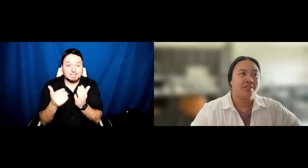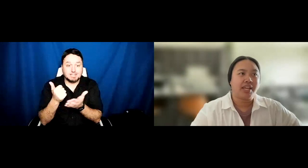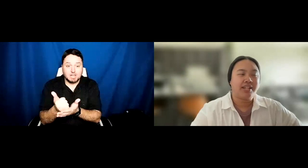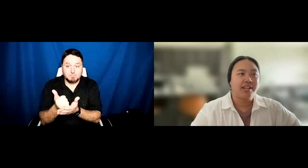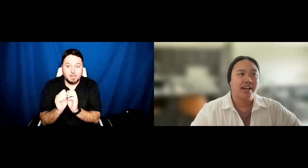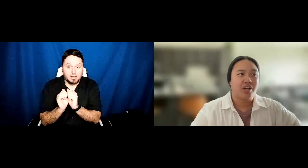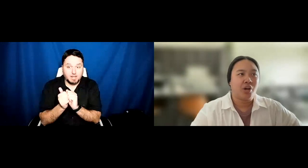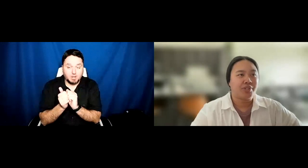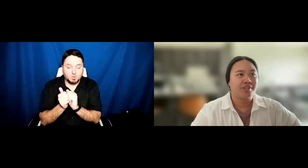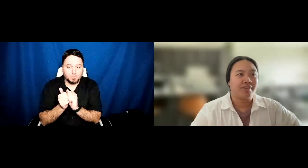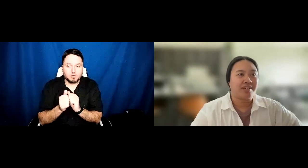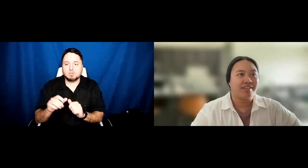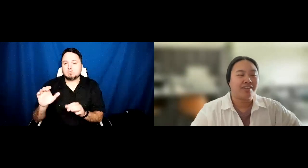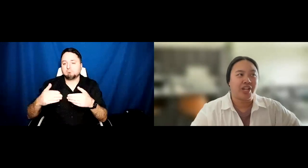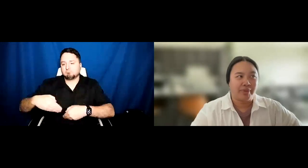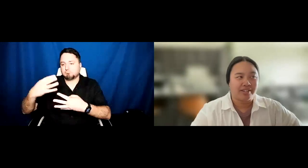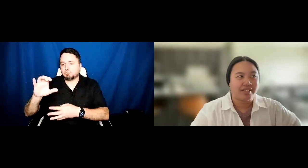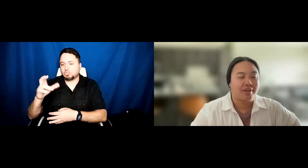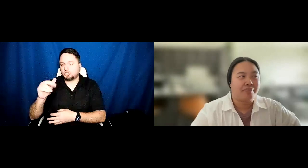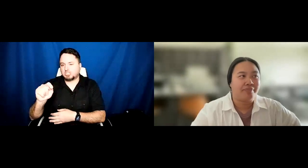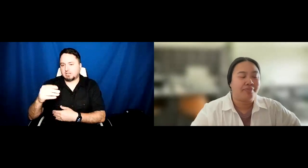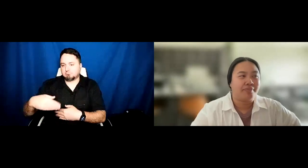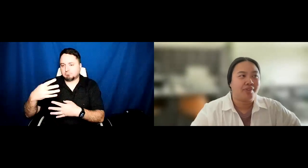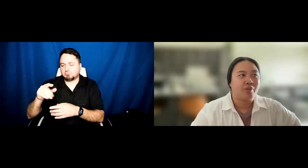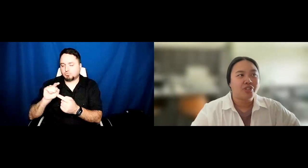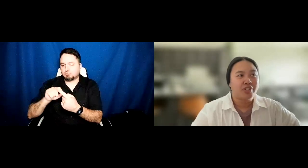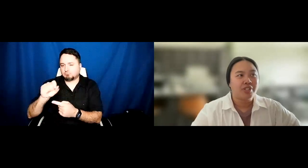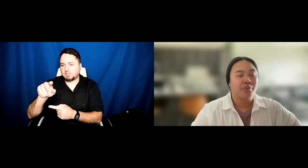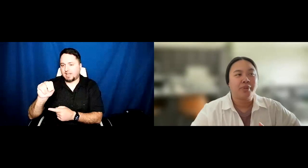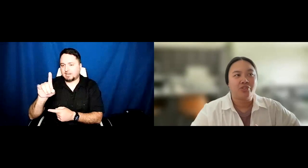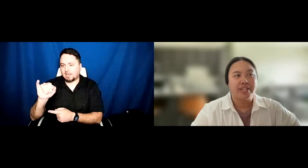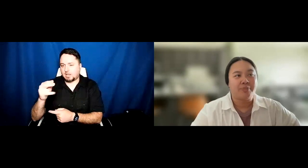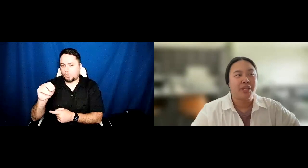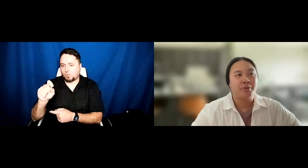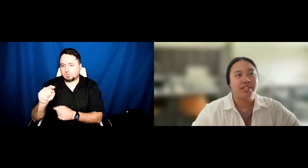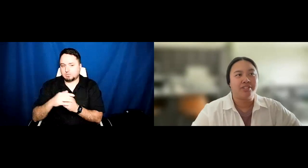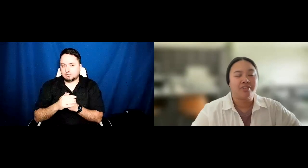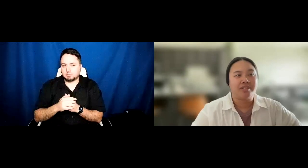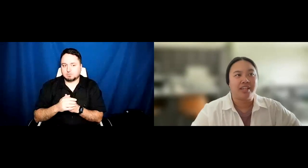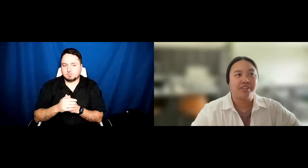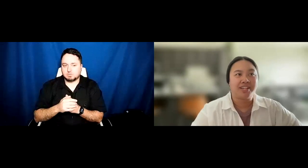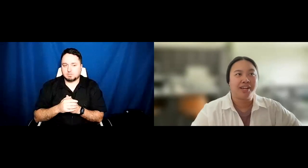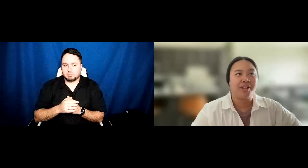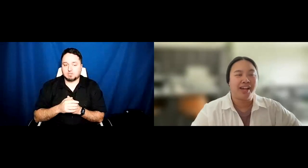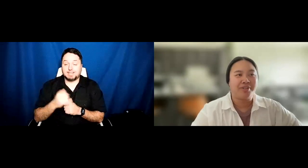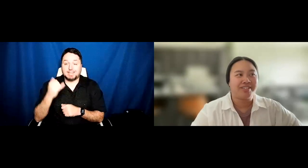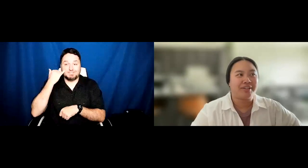to the NDI host via the chat box. Questions will be addressed by the presenters if time allows.